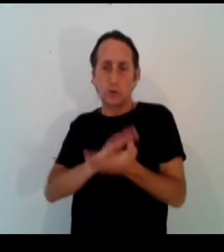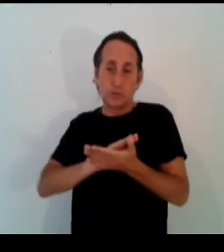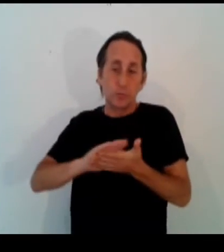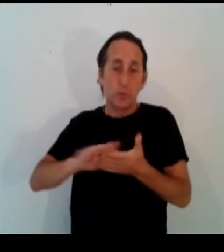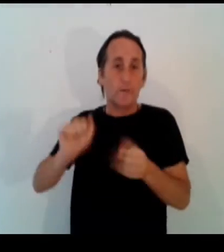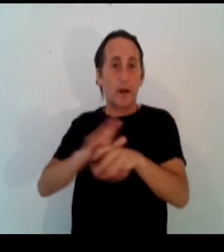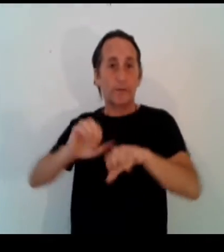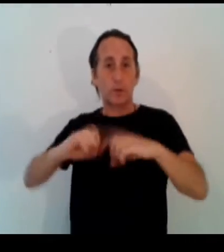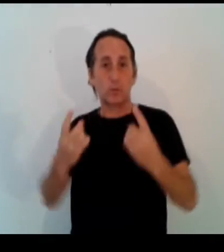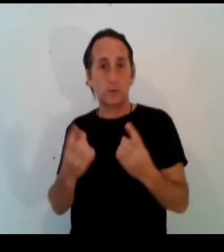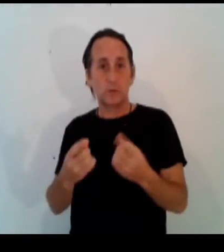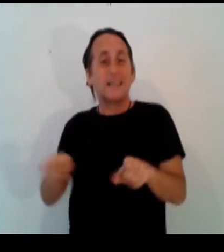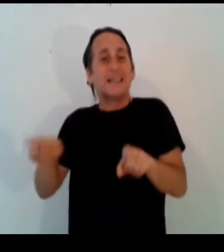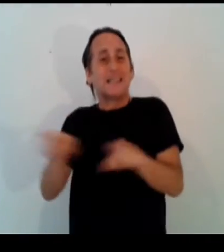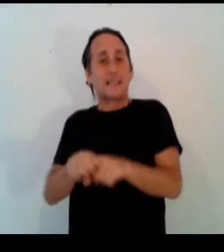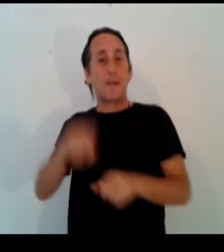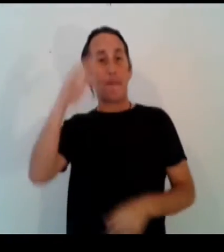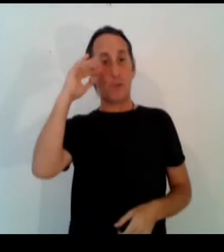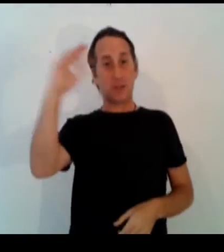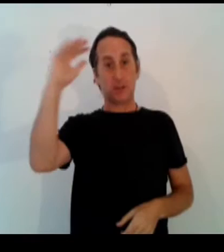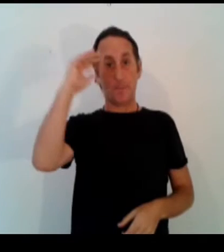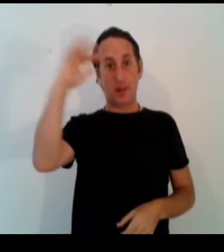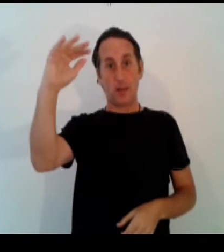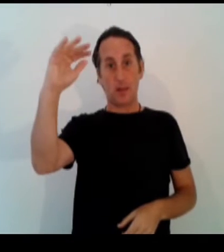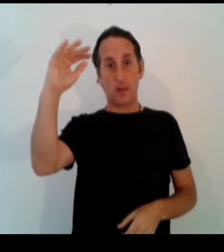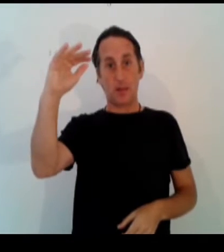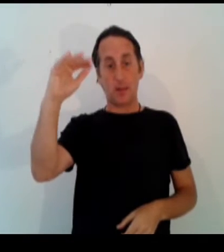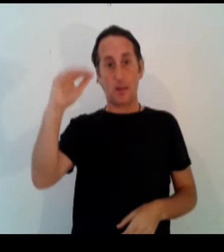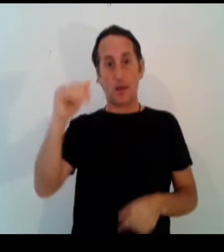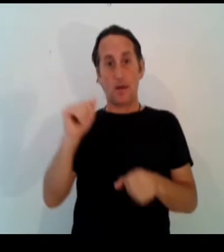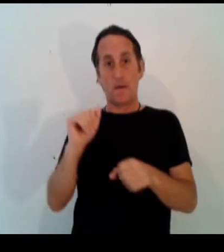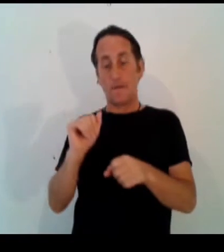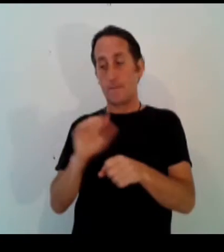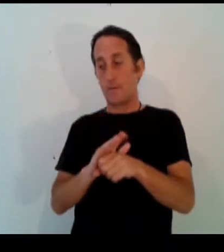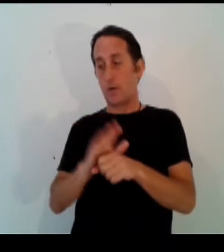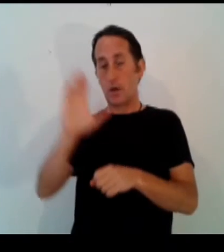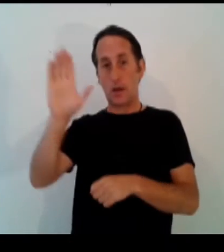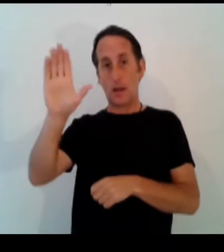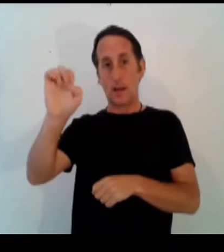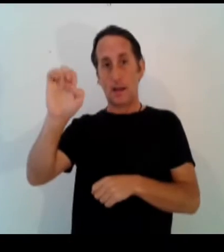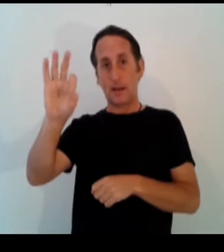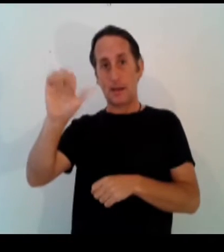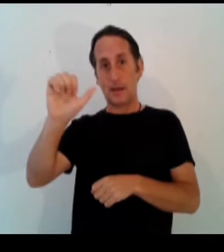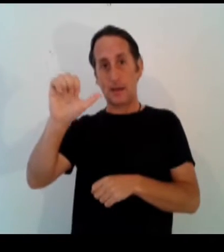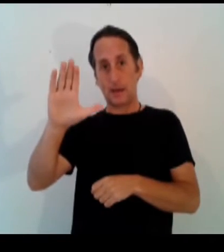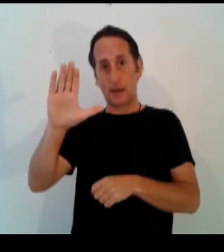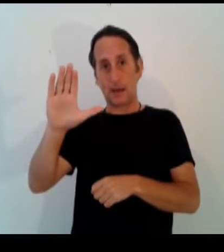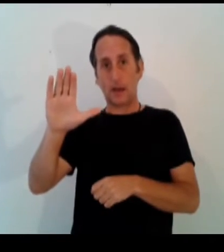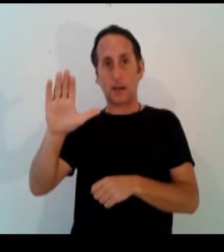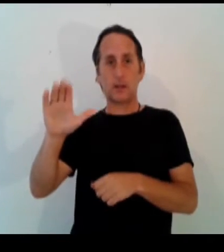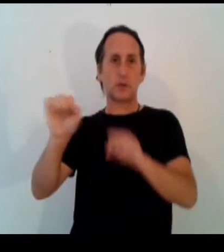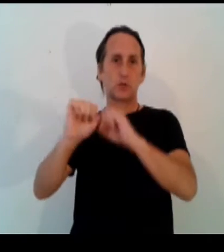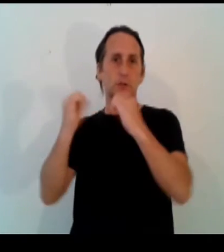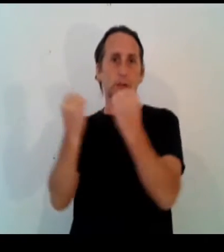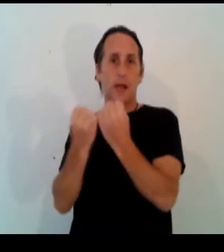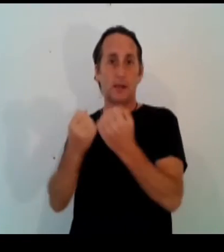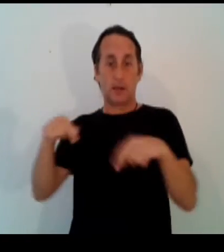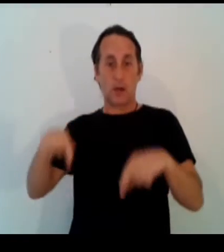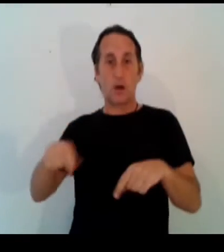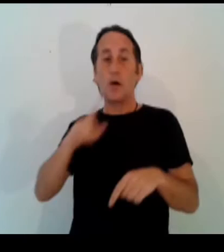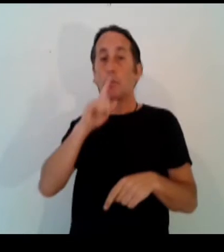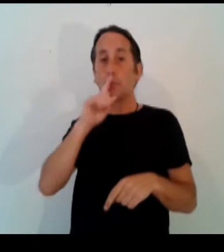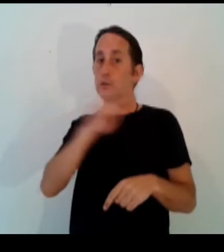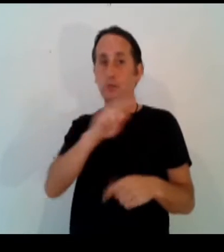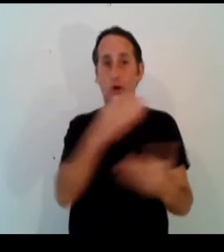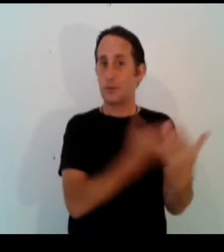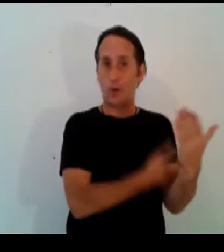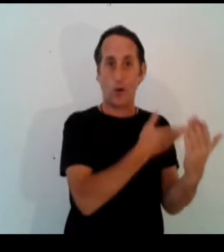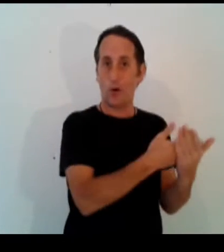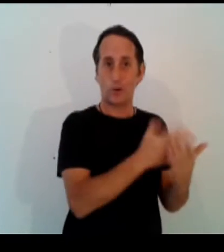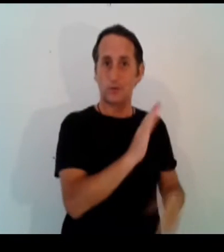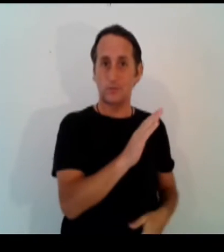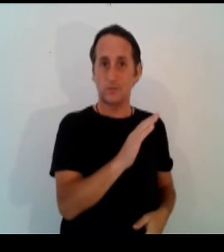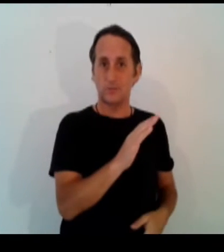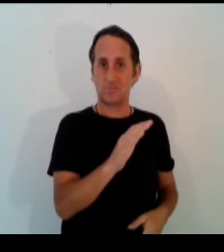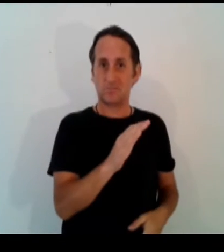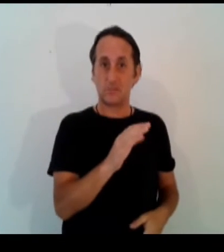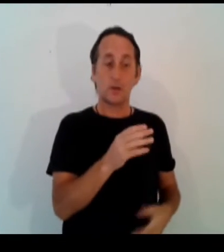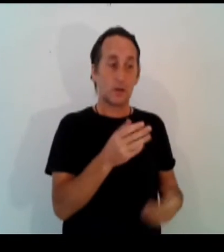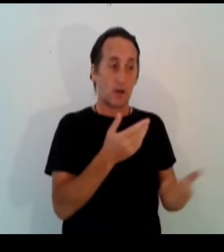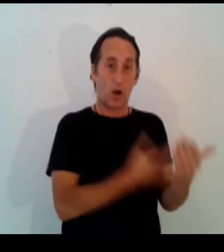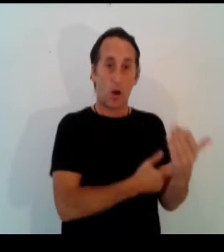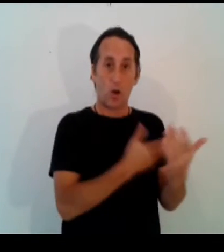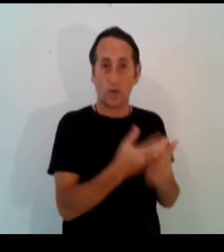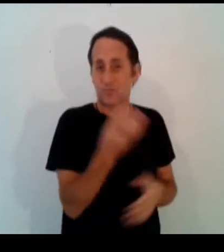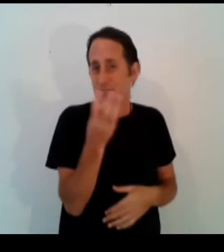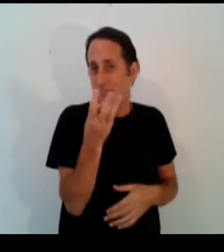And it's the same principle which legality goes upon, but its not "the law" it has very little to do with the law,